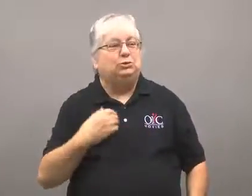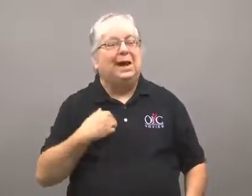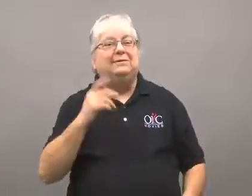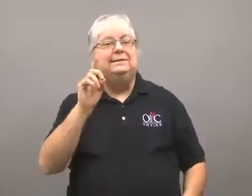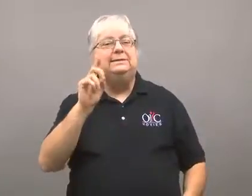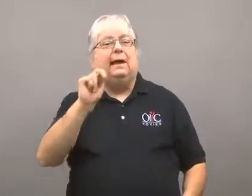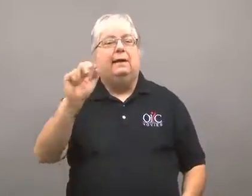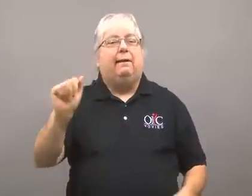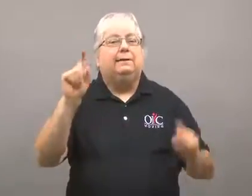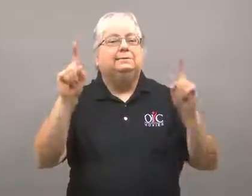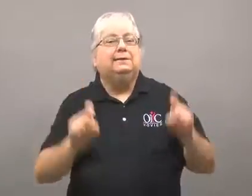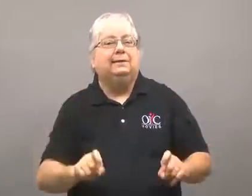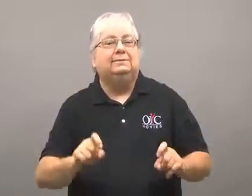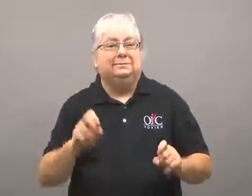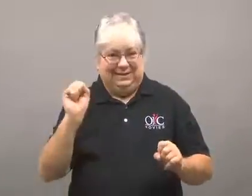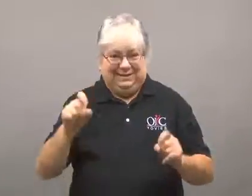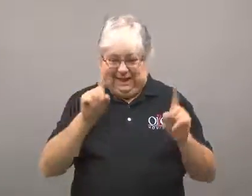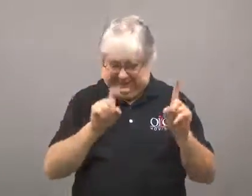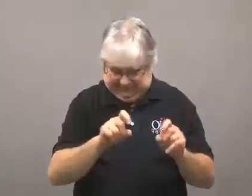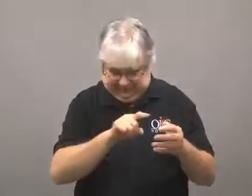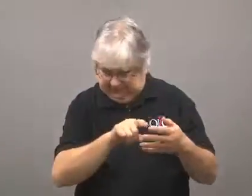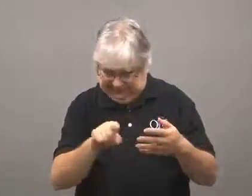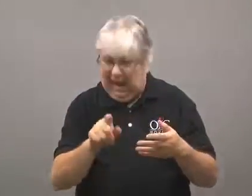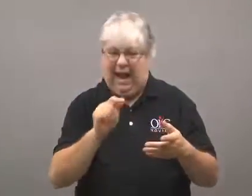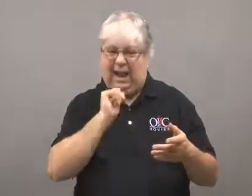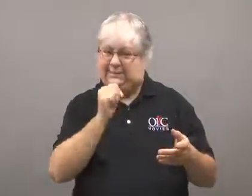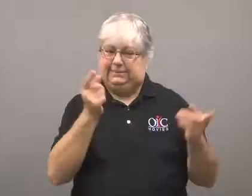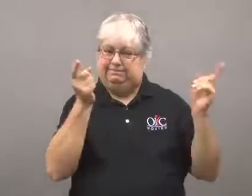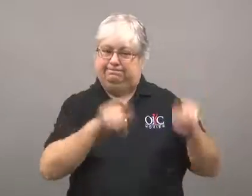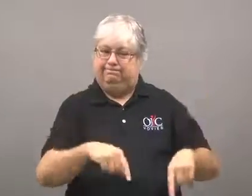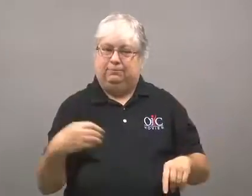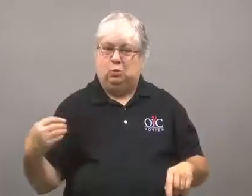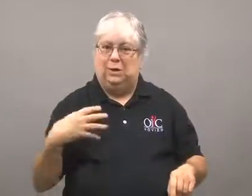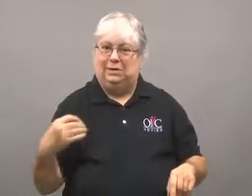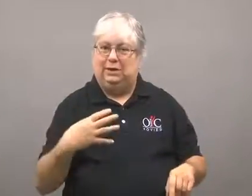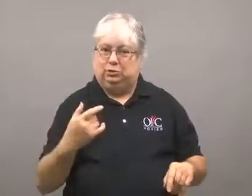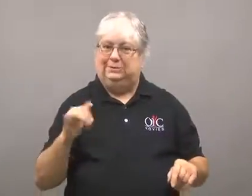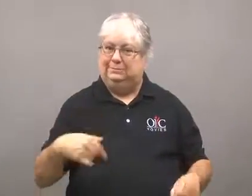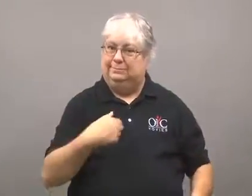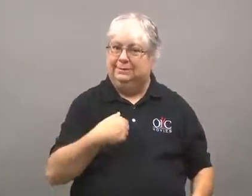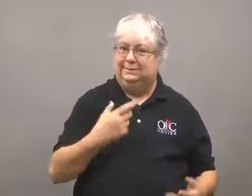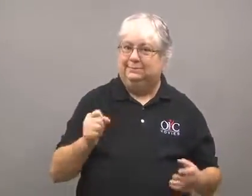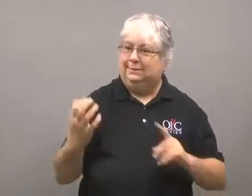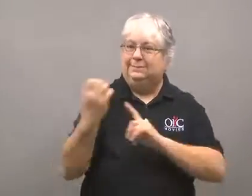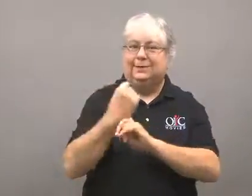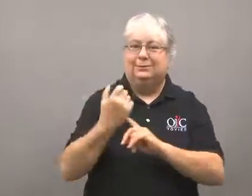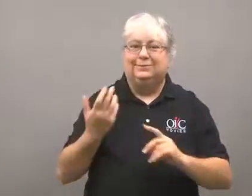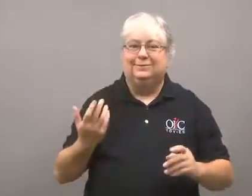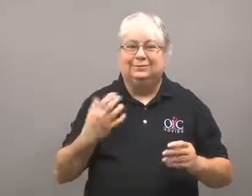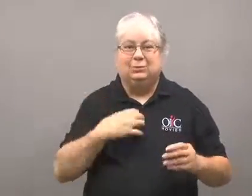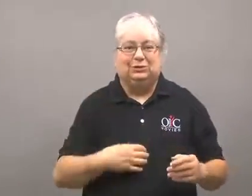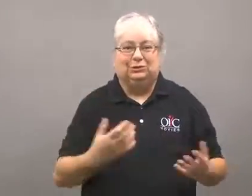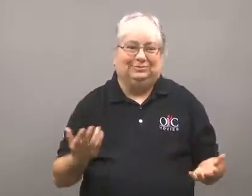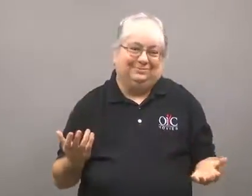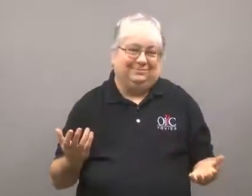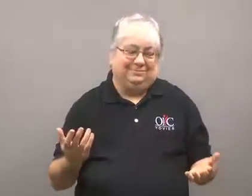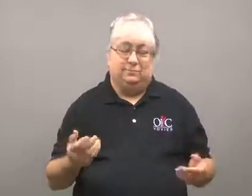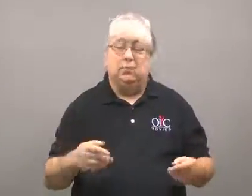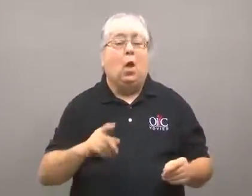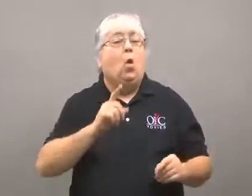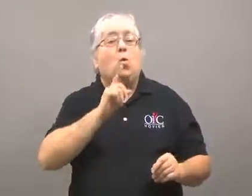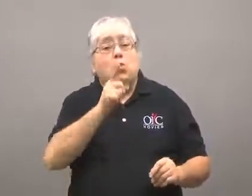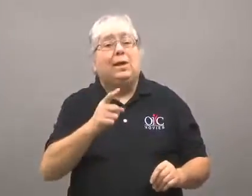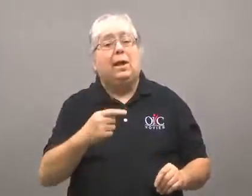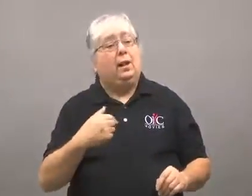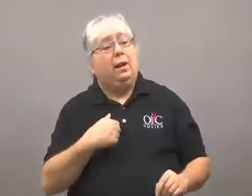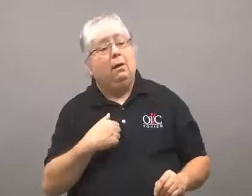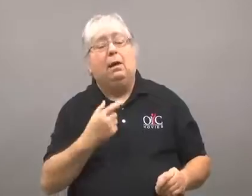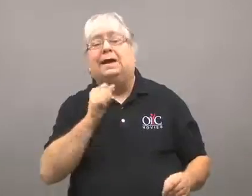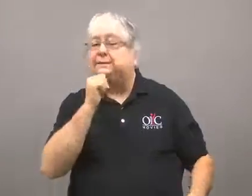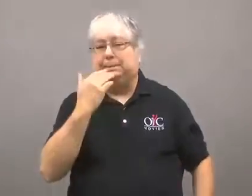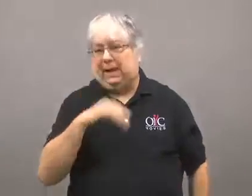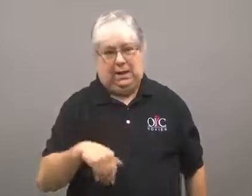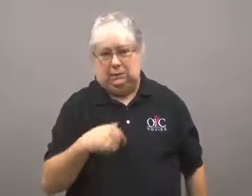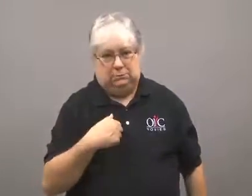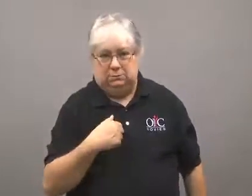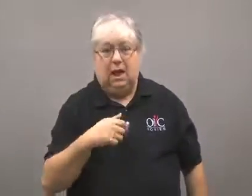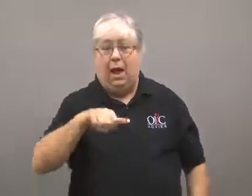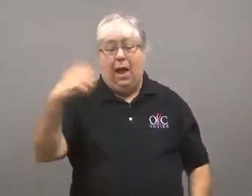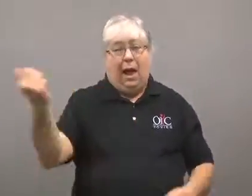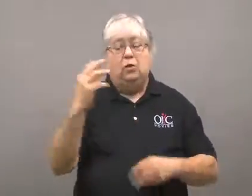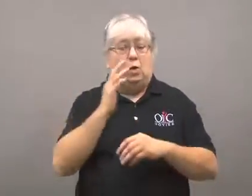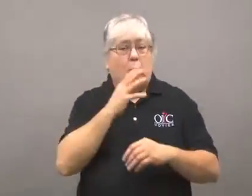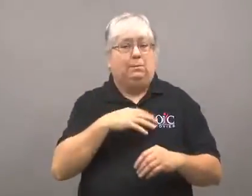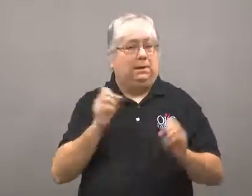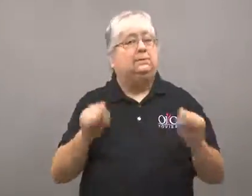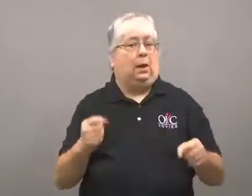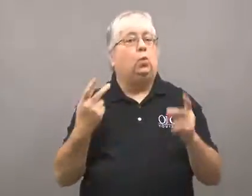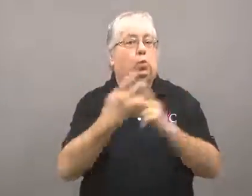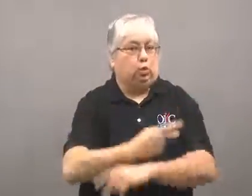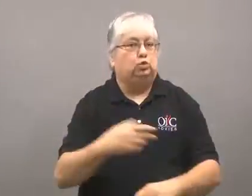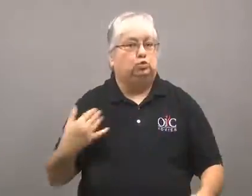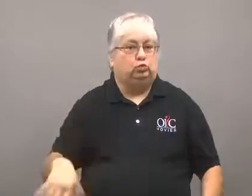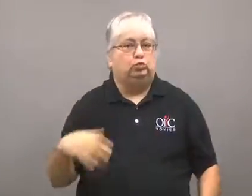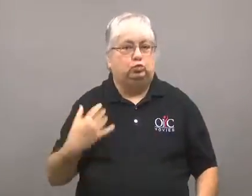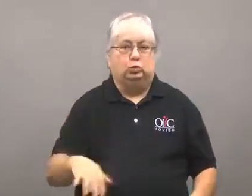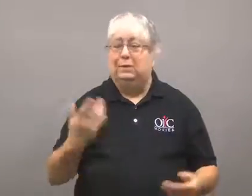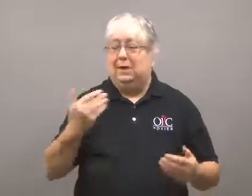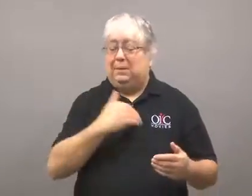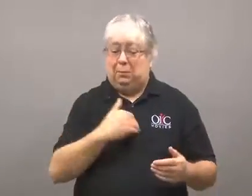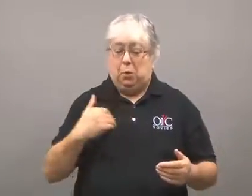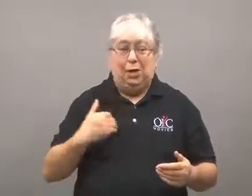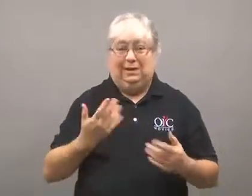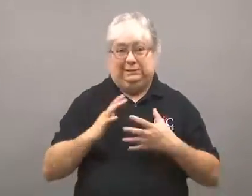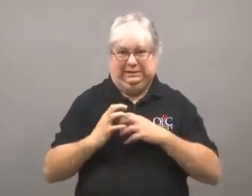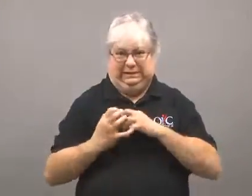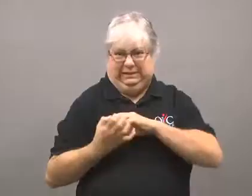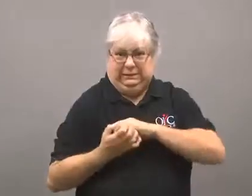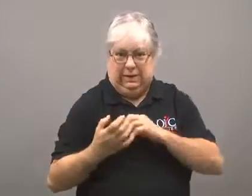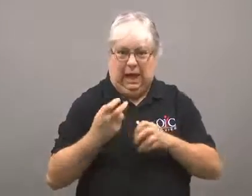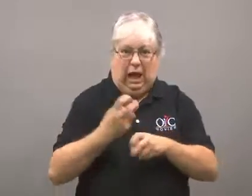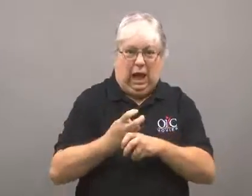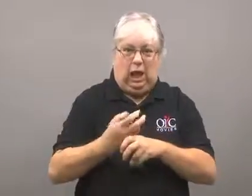This doesn't happen to all patients, just a few, and I happened to be one of them. My doctor said she wished there was a DNA test to spot those who shouldn't have radiation.